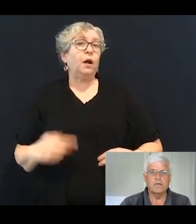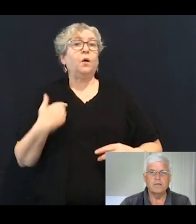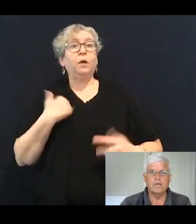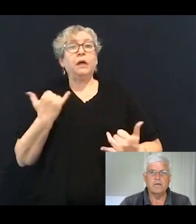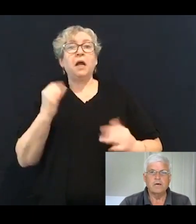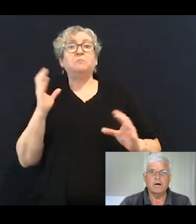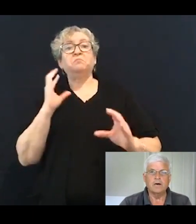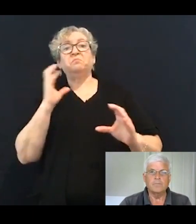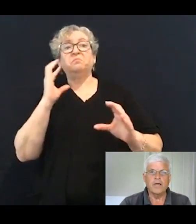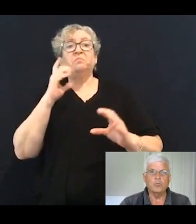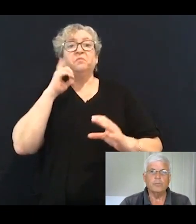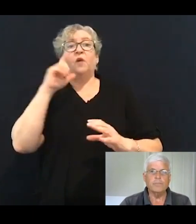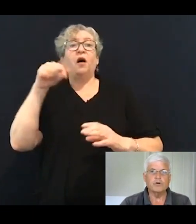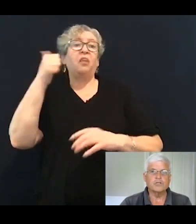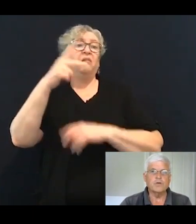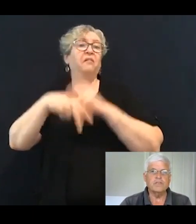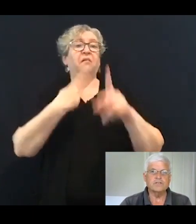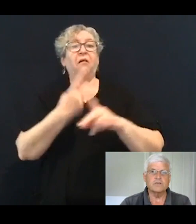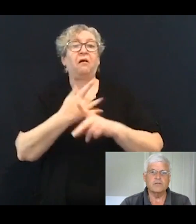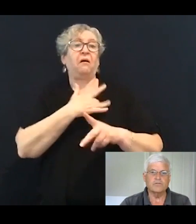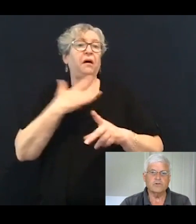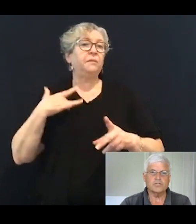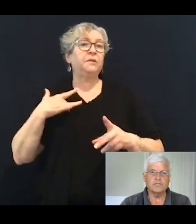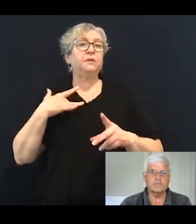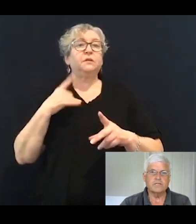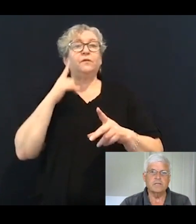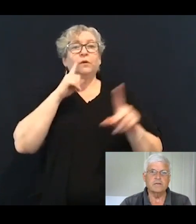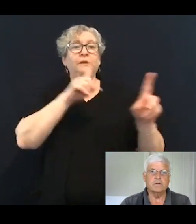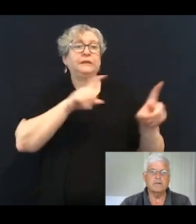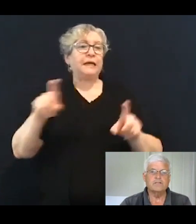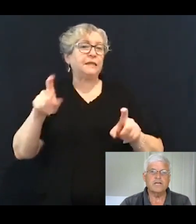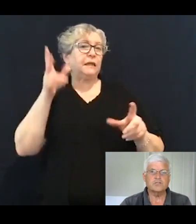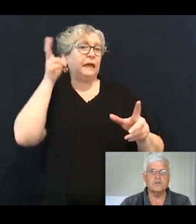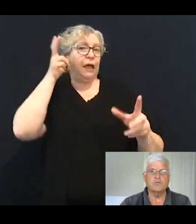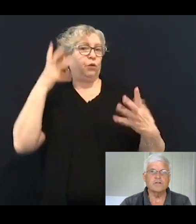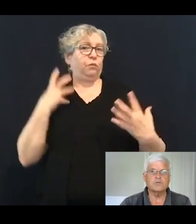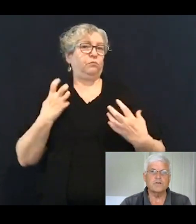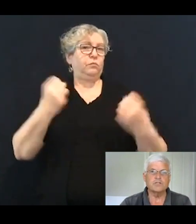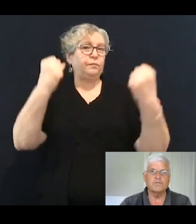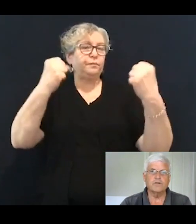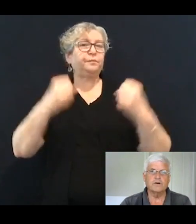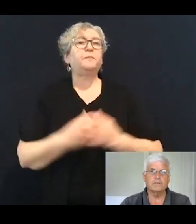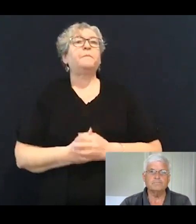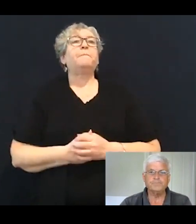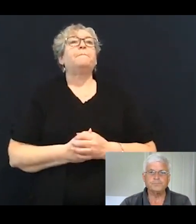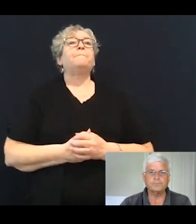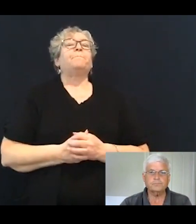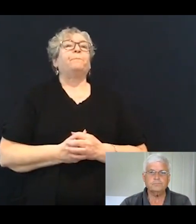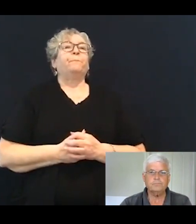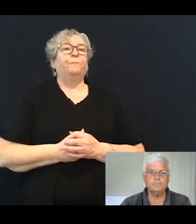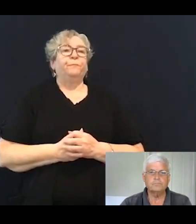And we'll be pursuing this and other versions in testing the restoration of hearing.